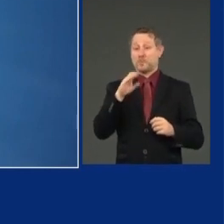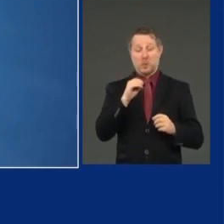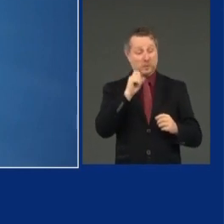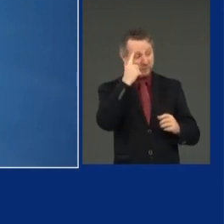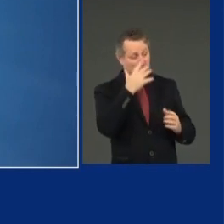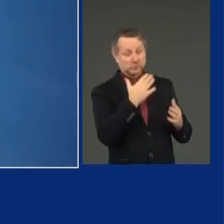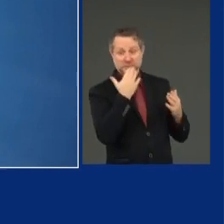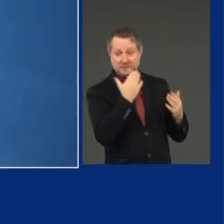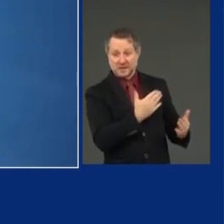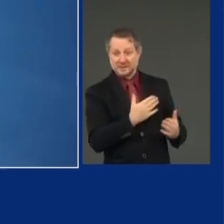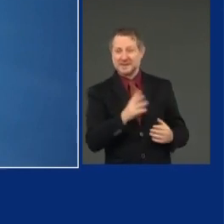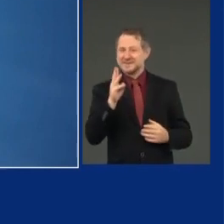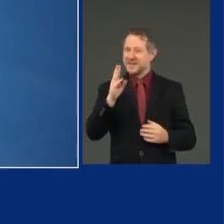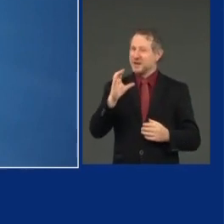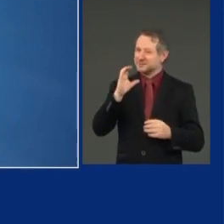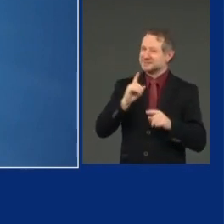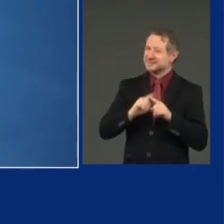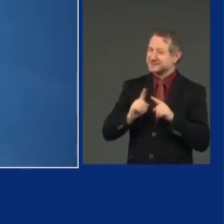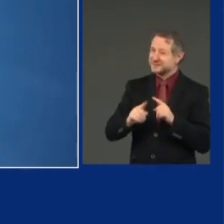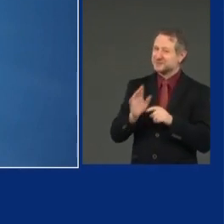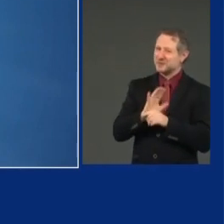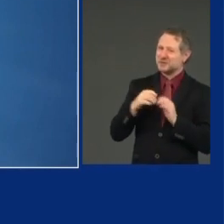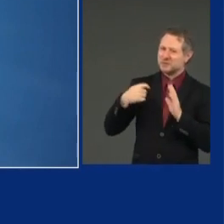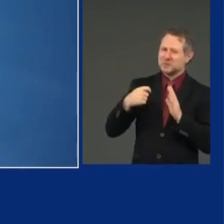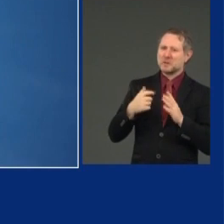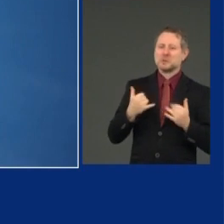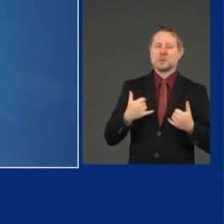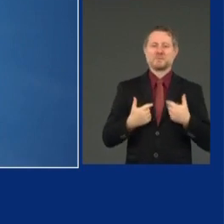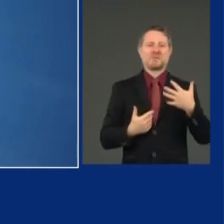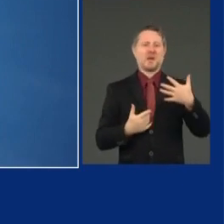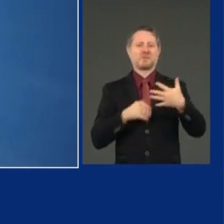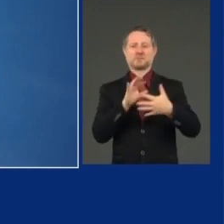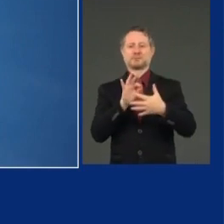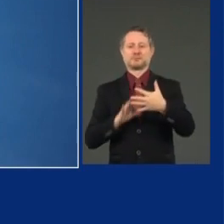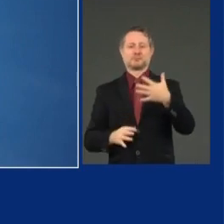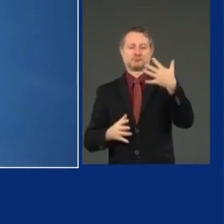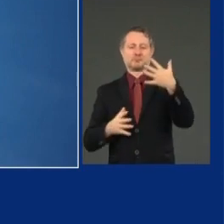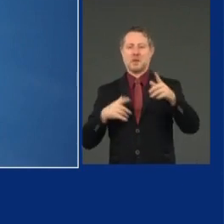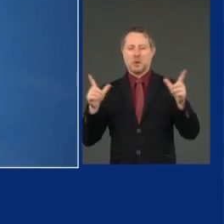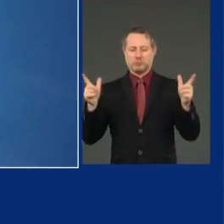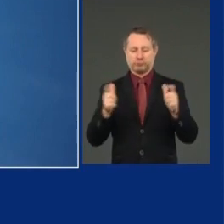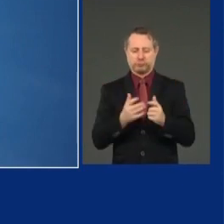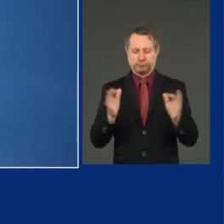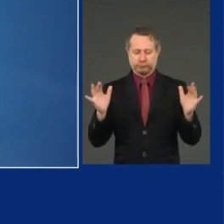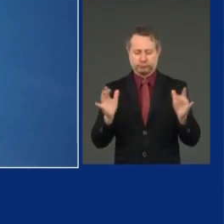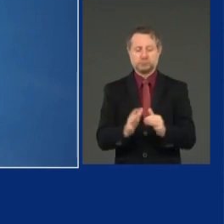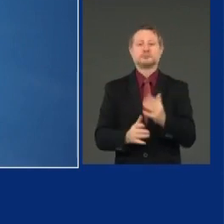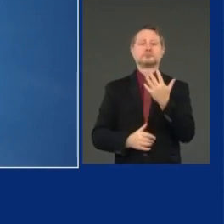SEE EVEN MORE OF THE GREAT VIDEOS. RIGHT. 600 SUBMISSIONS.